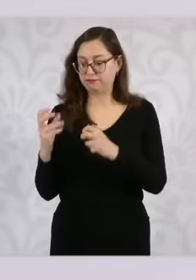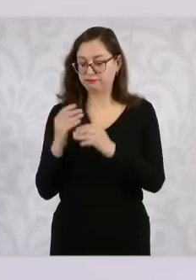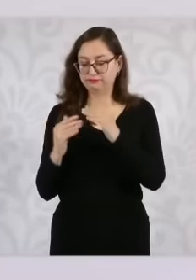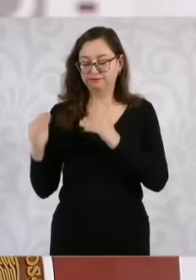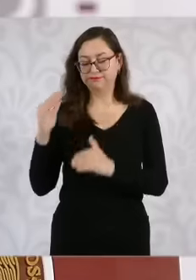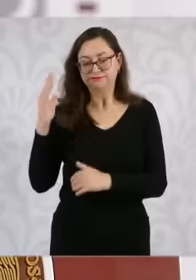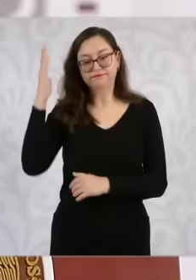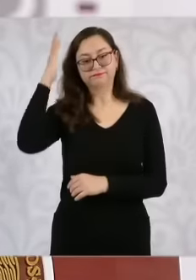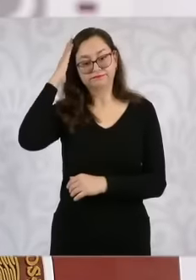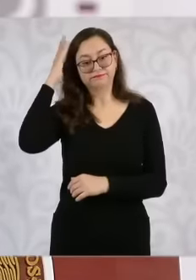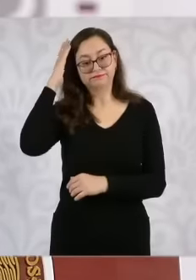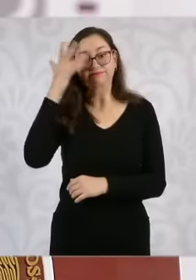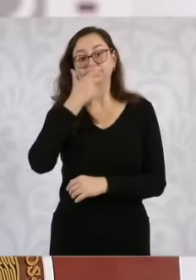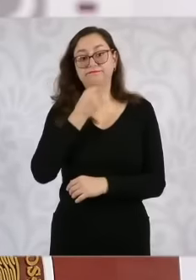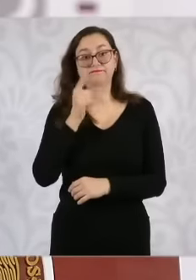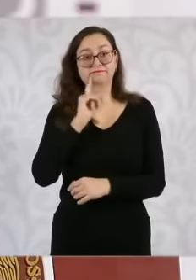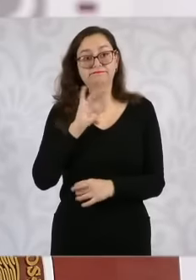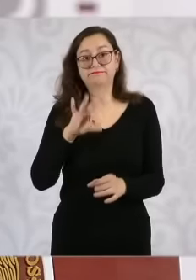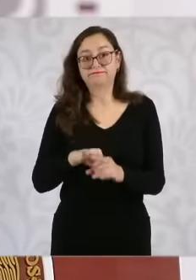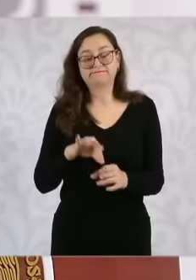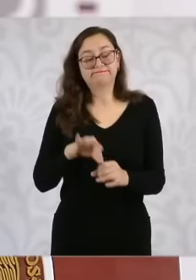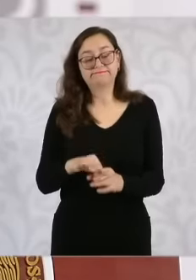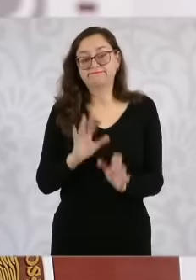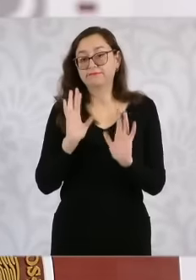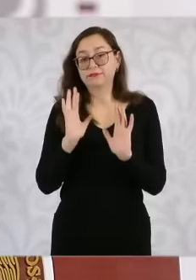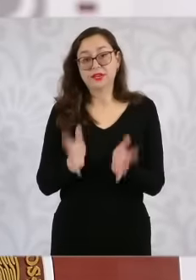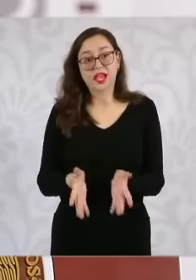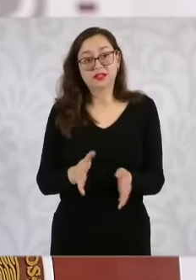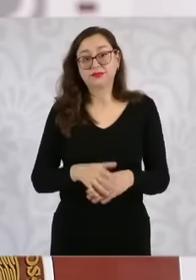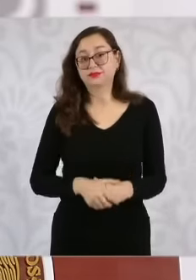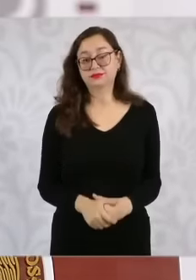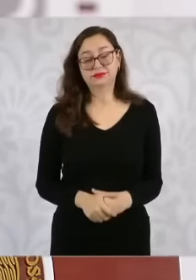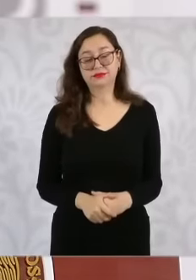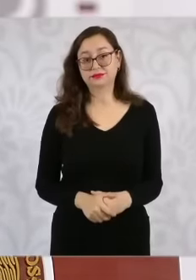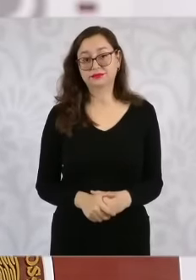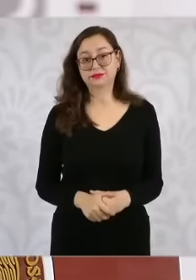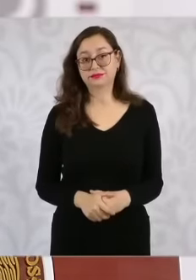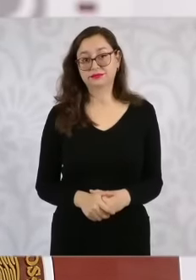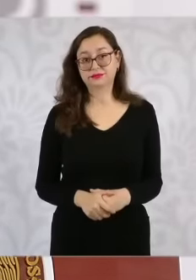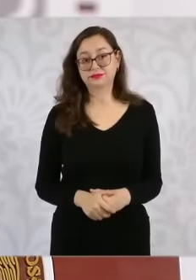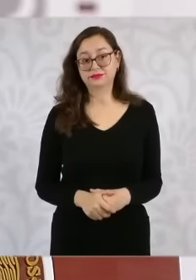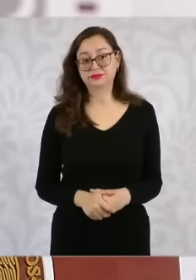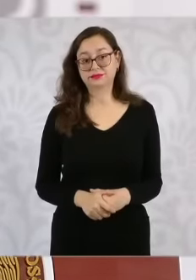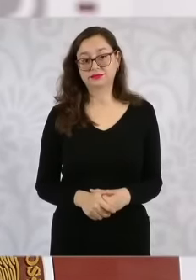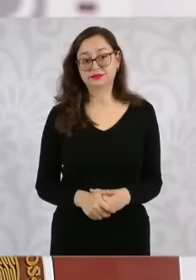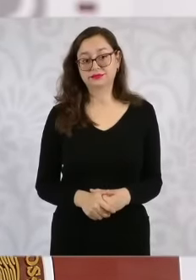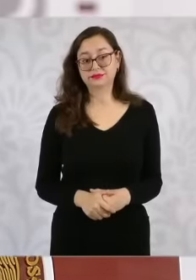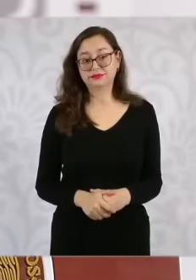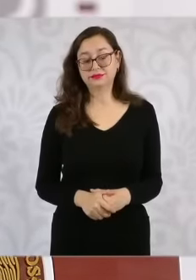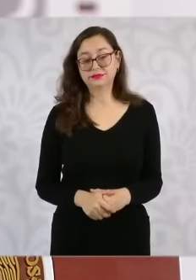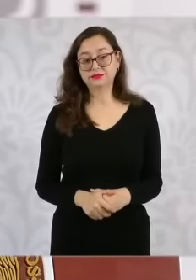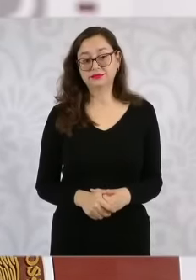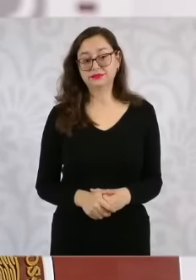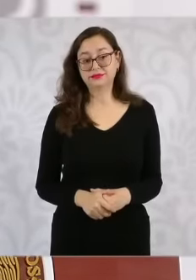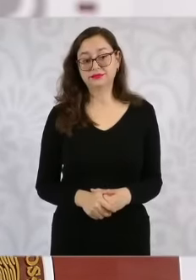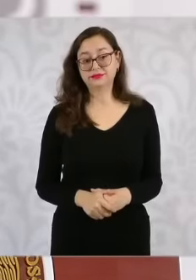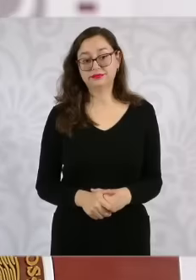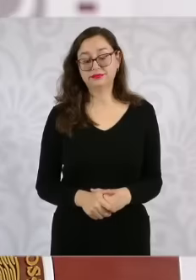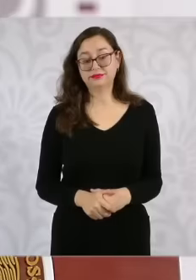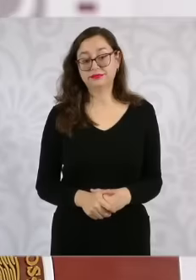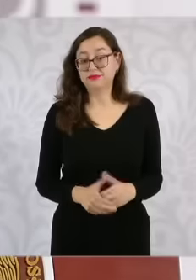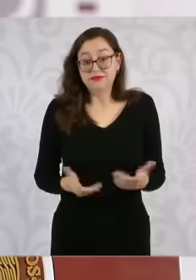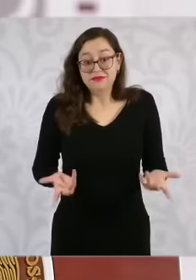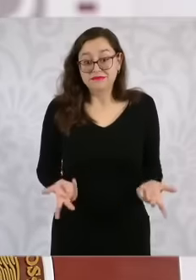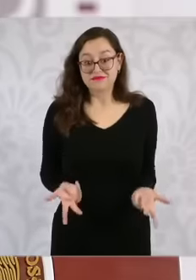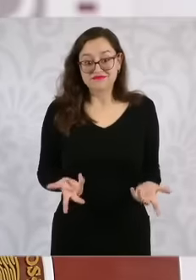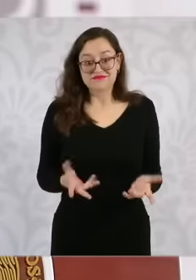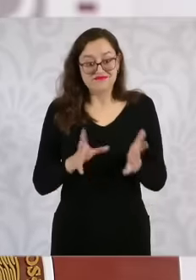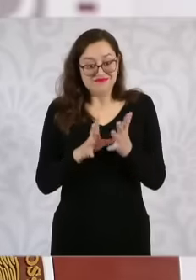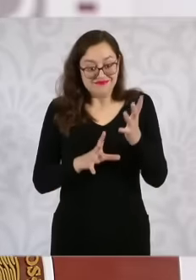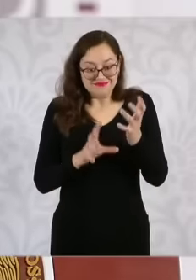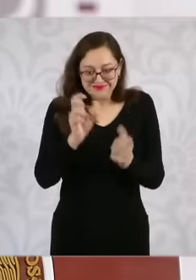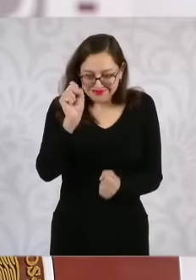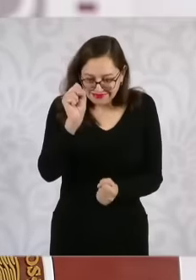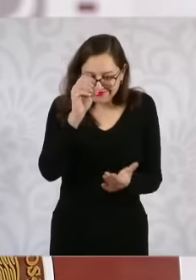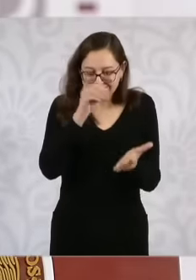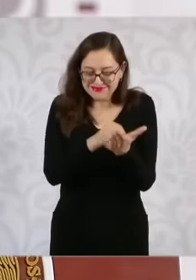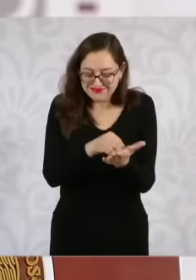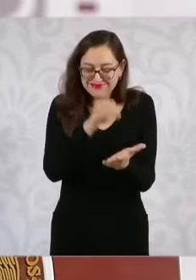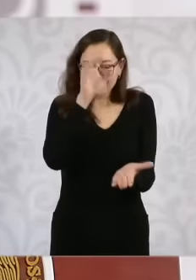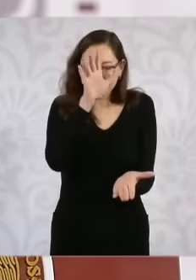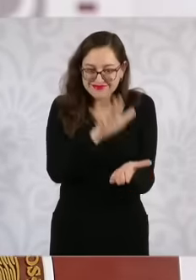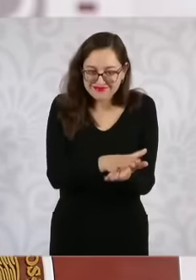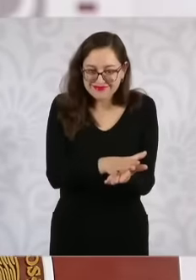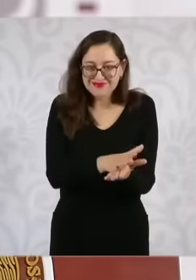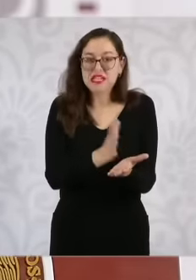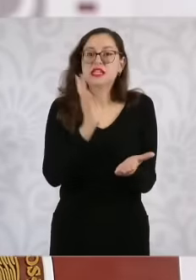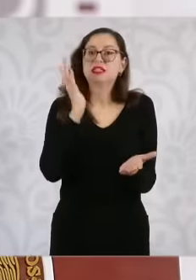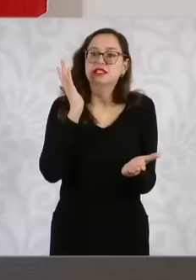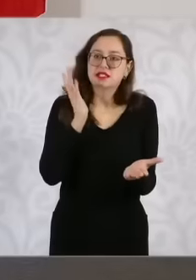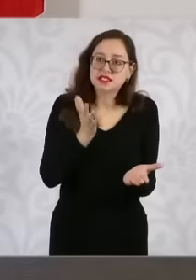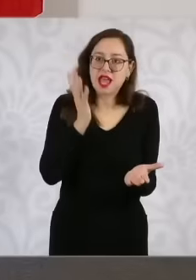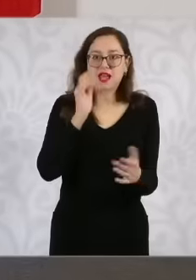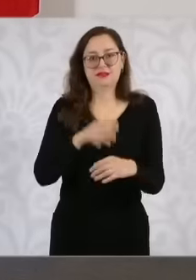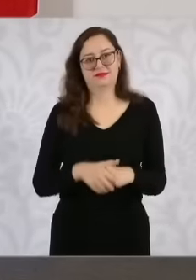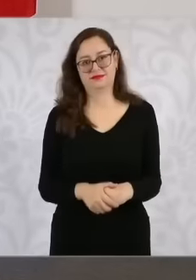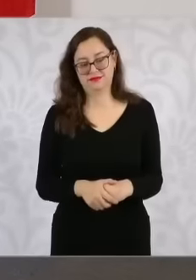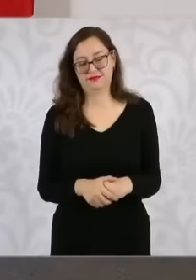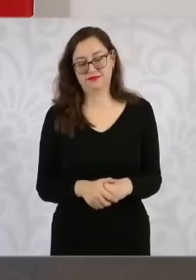it is no longer a constitutional reform yesterday they were sent the secondary laws to be able